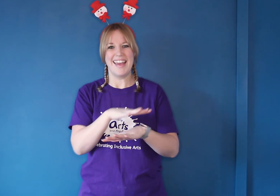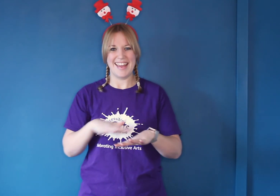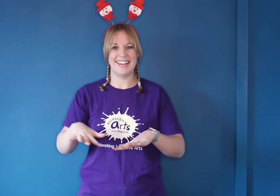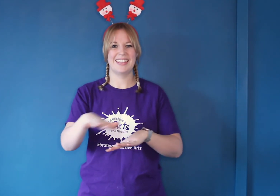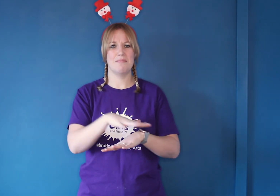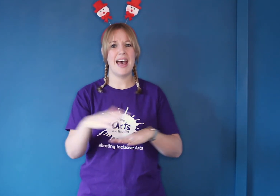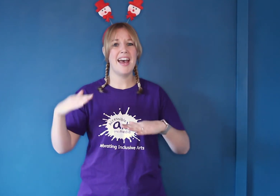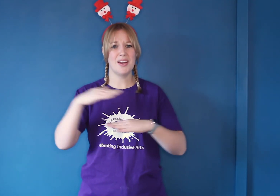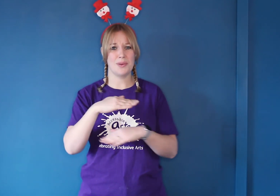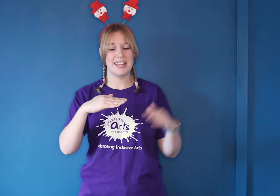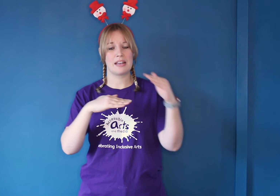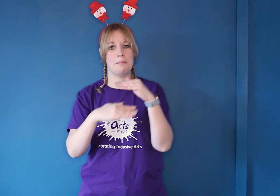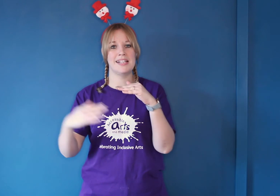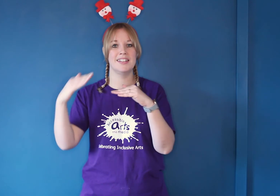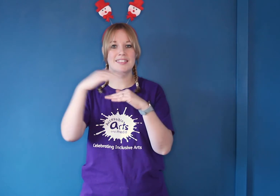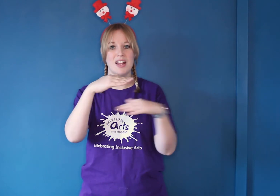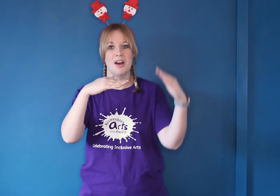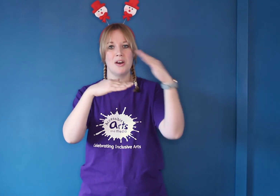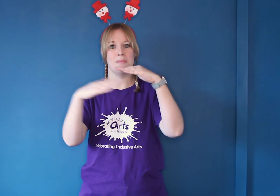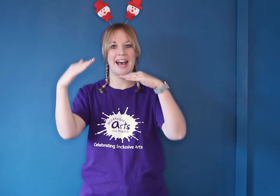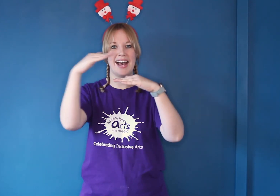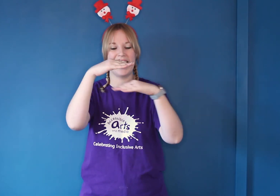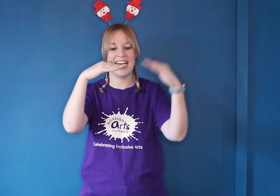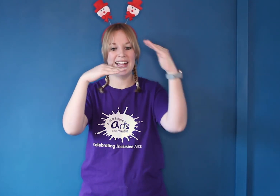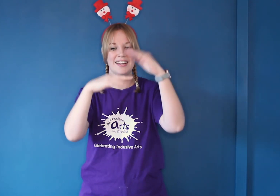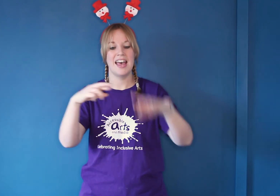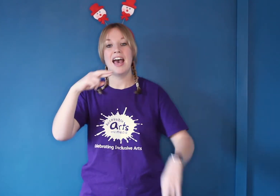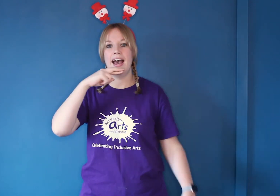In the meadow we can build a snowman.